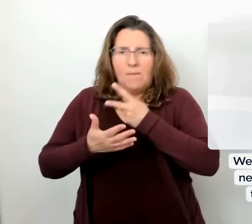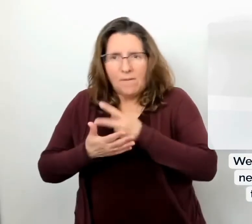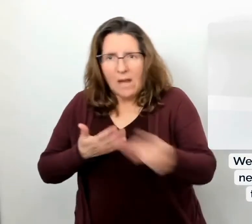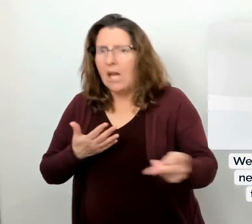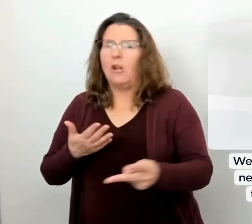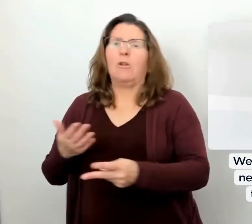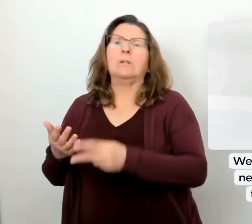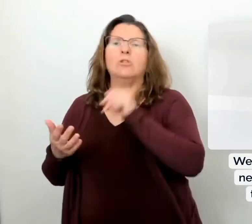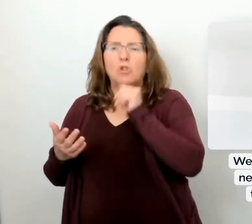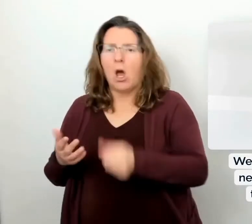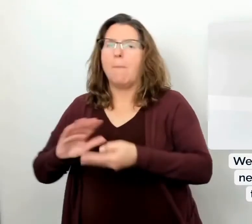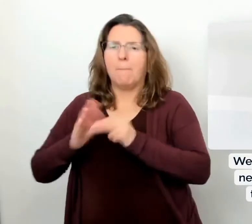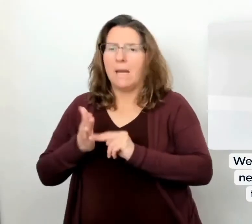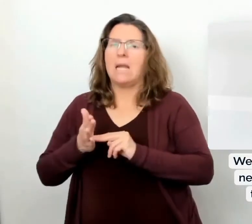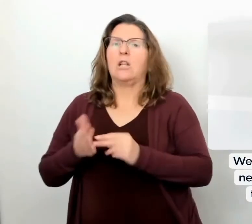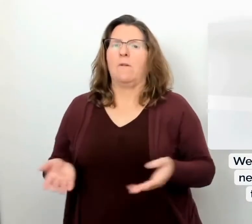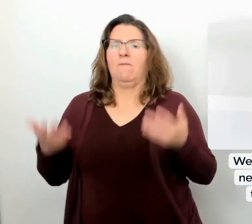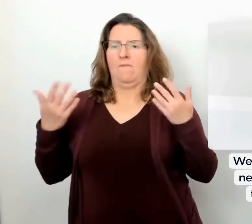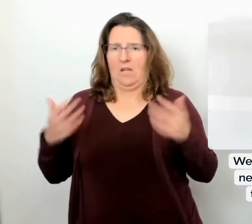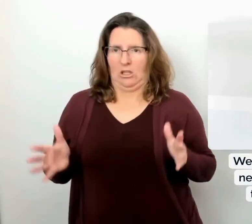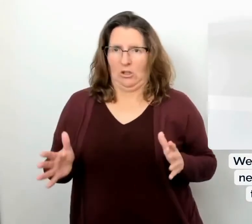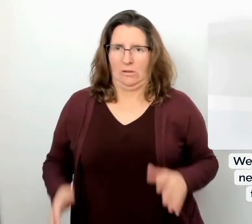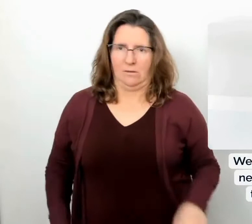Failure should not mean you're done!